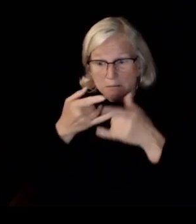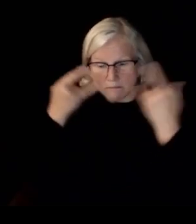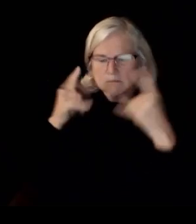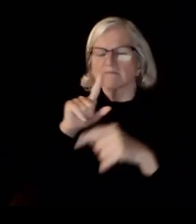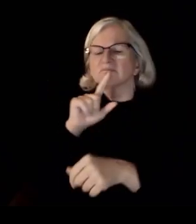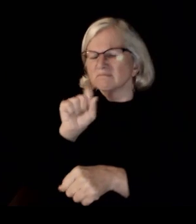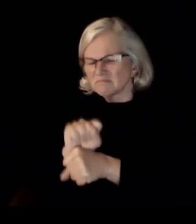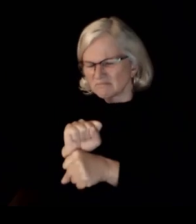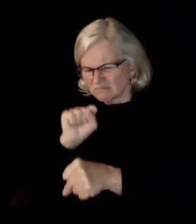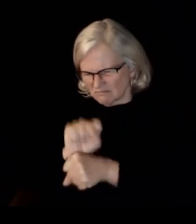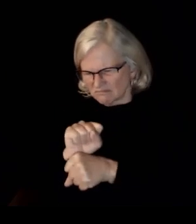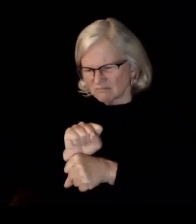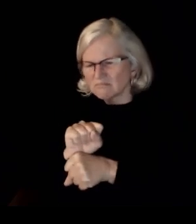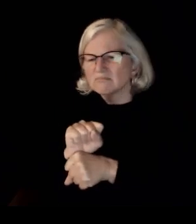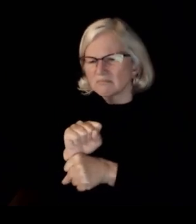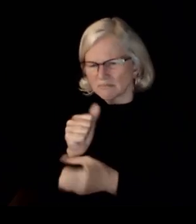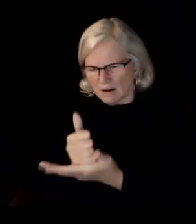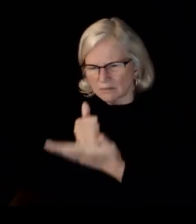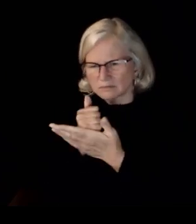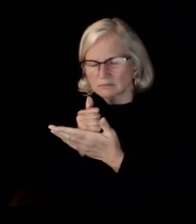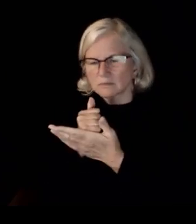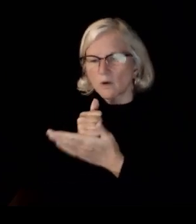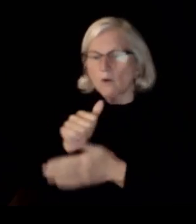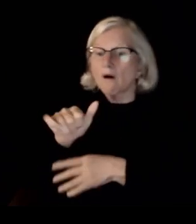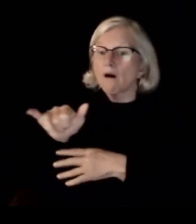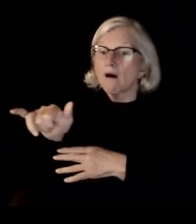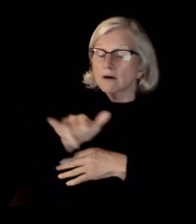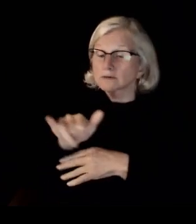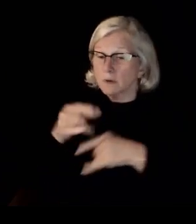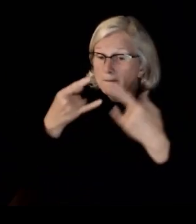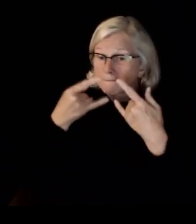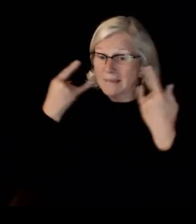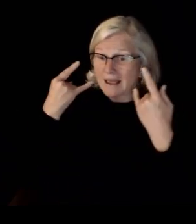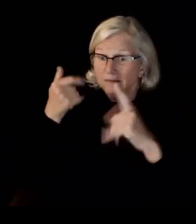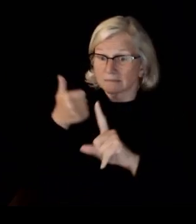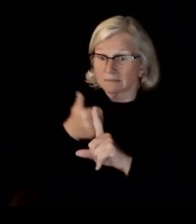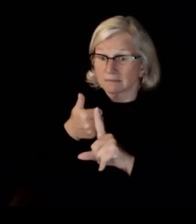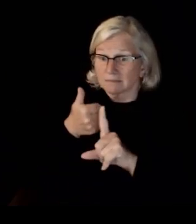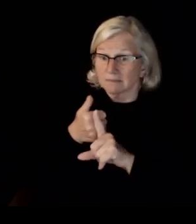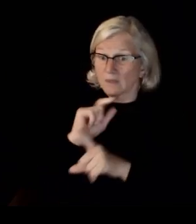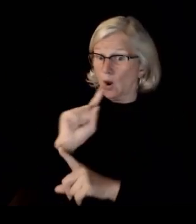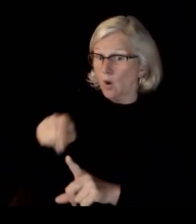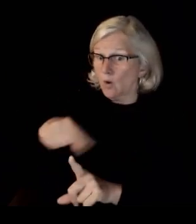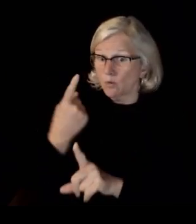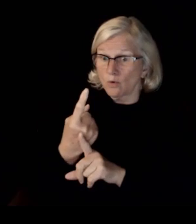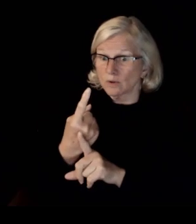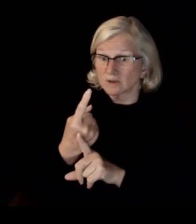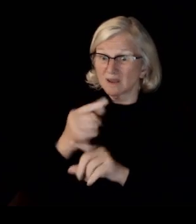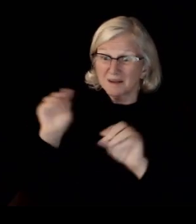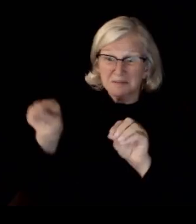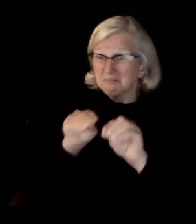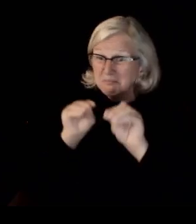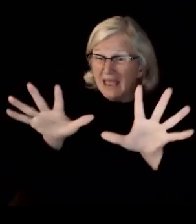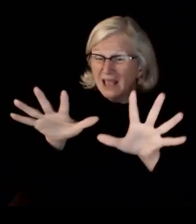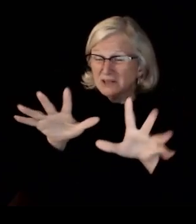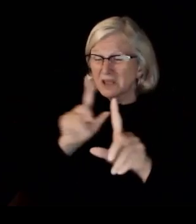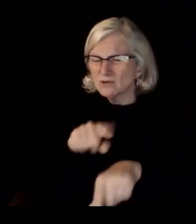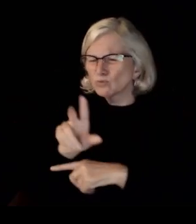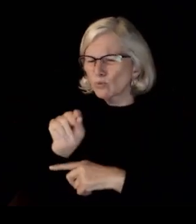that. Masking isn't by itself a magic answer. We still need to accompany mask wearing with